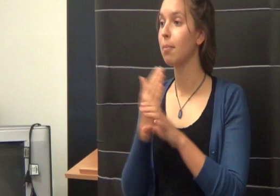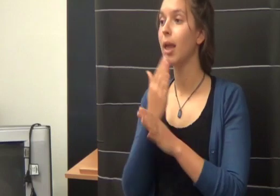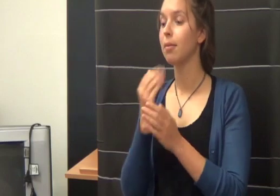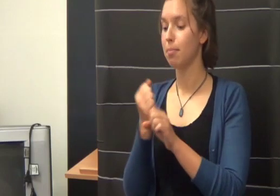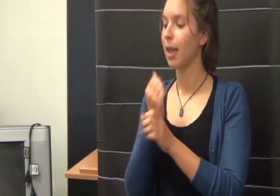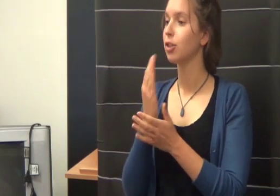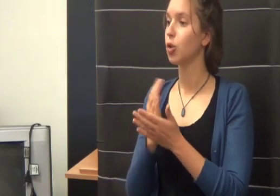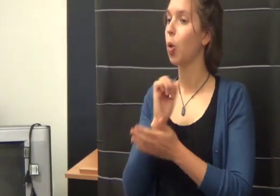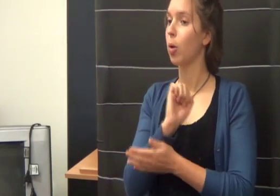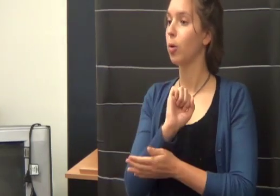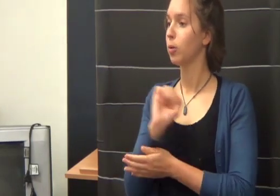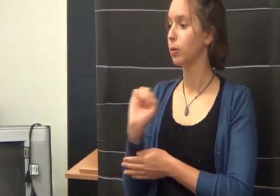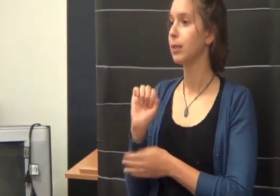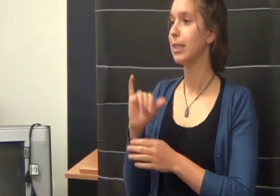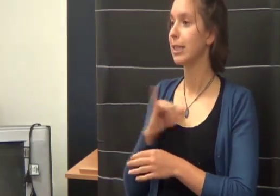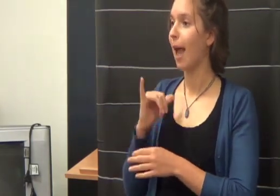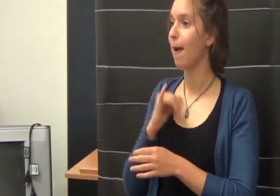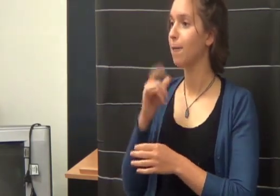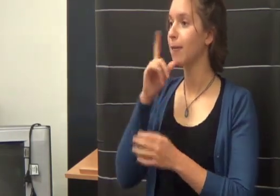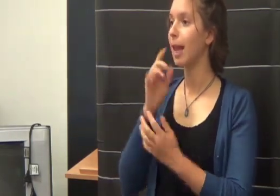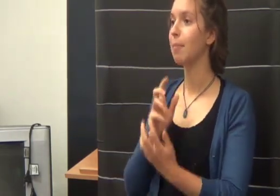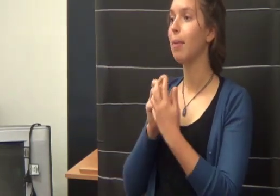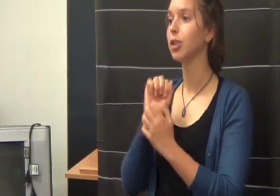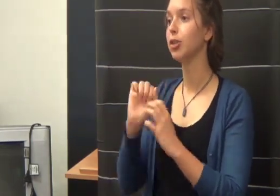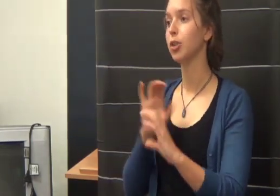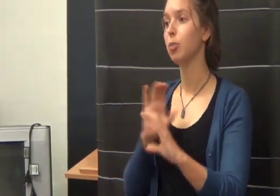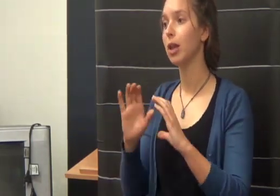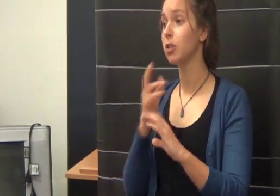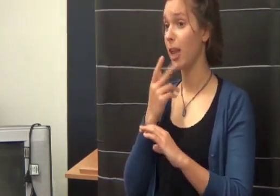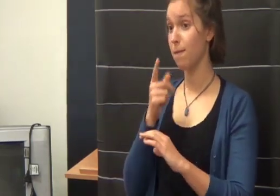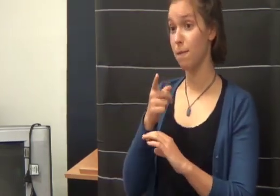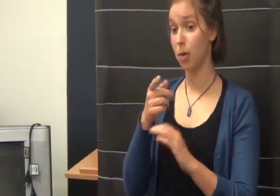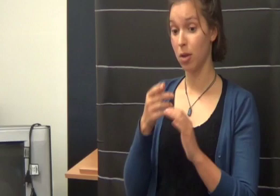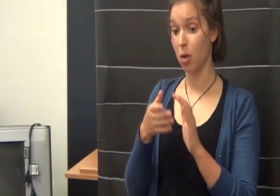So if you went with another agency, and you wanted to make sure they new how to work with